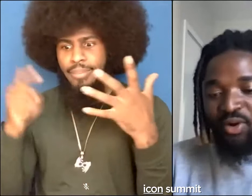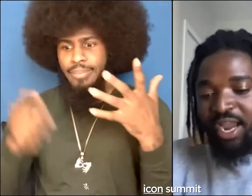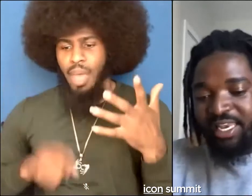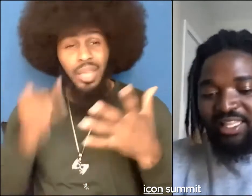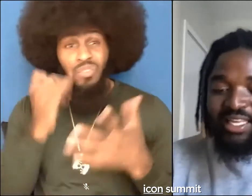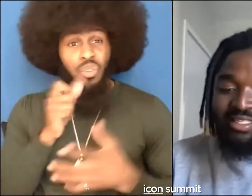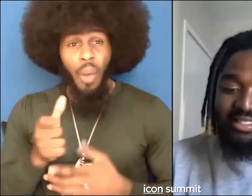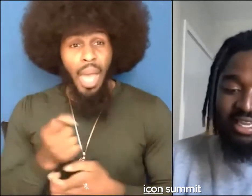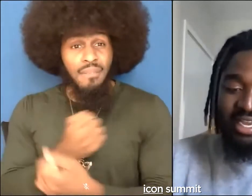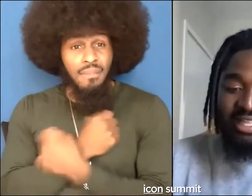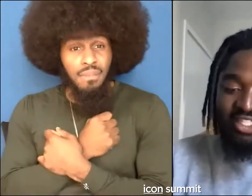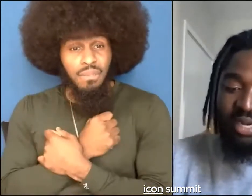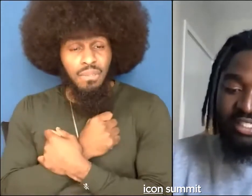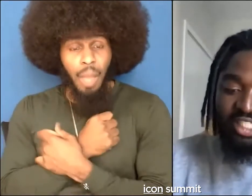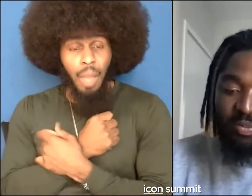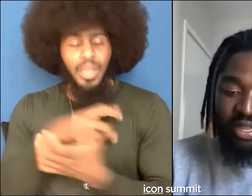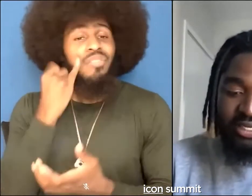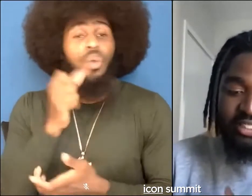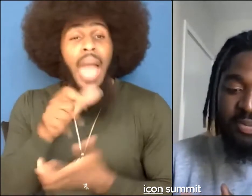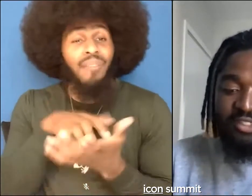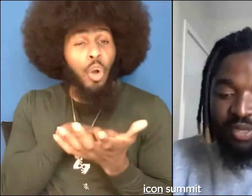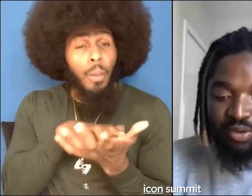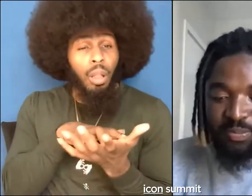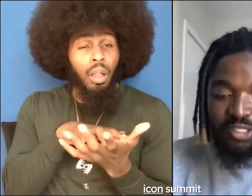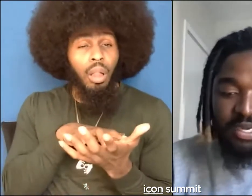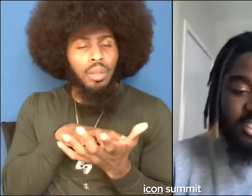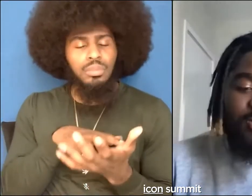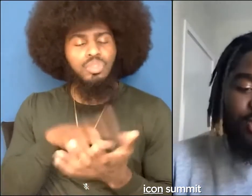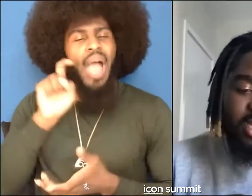"I need this in this relationship, whether it is a space for me to express myself, whether